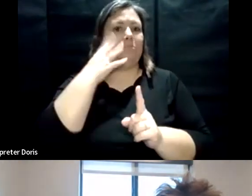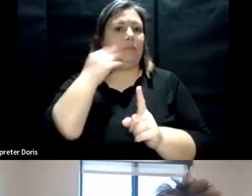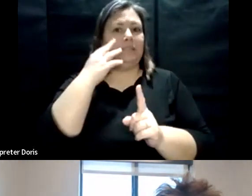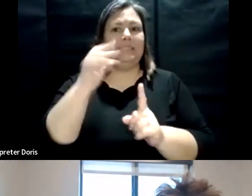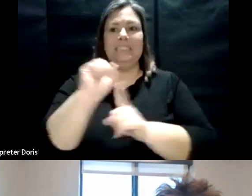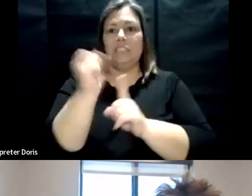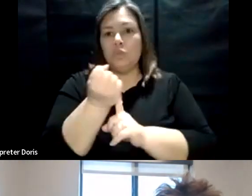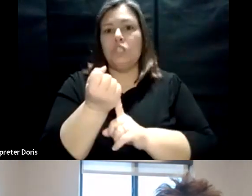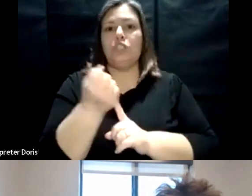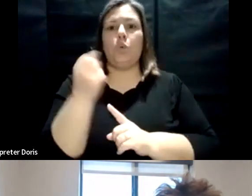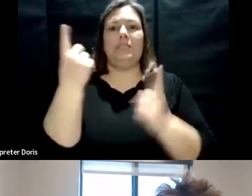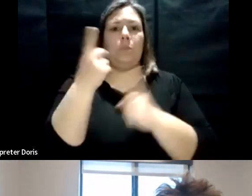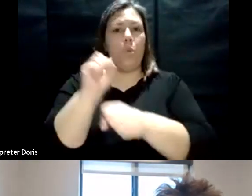If you guys have some examples of those to start talking about, that would be fantastic and maybe that's a good place to start engaging the conversation.